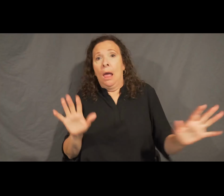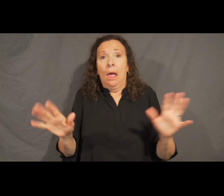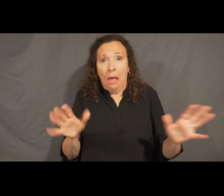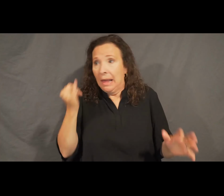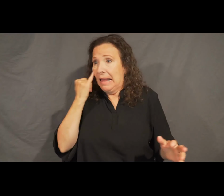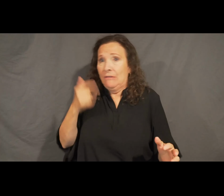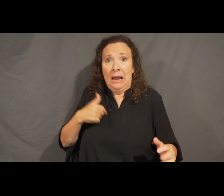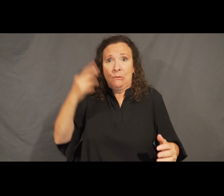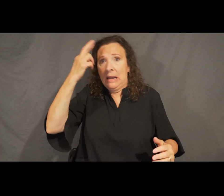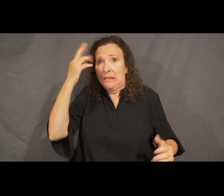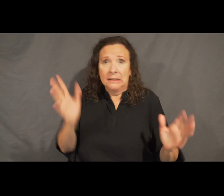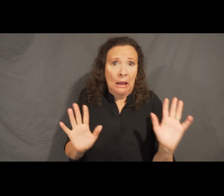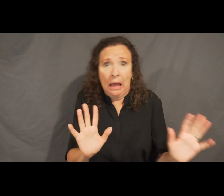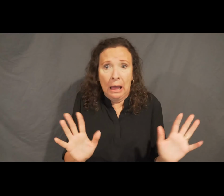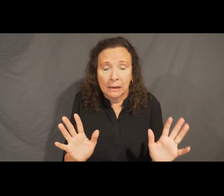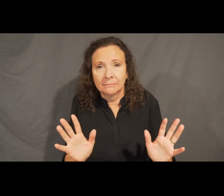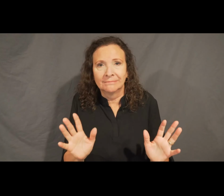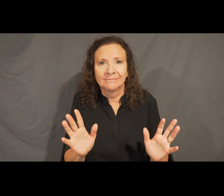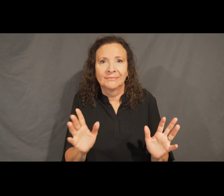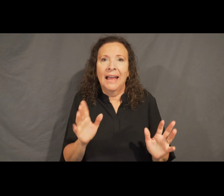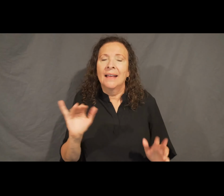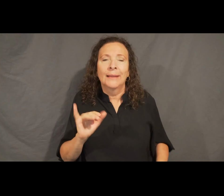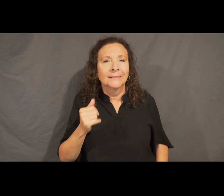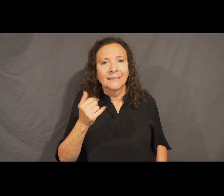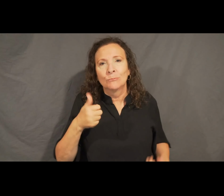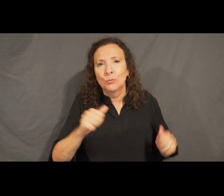You know, apologizing like a Canadian would.